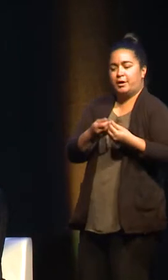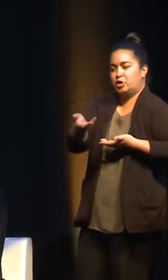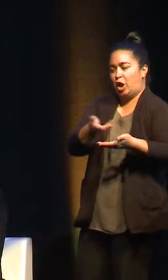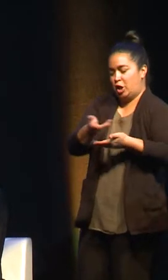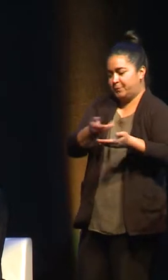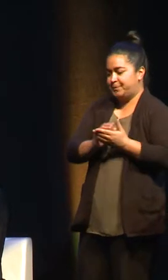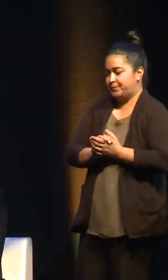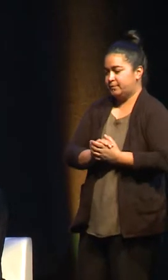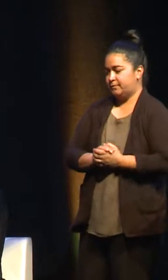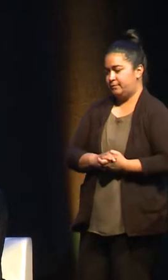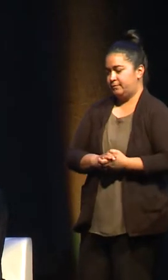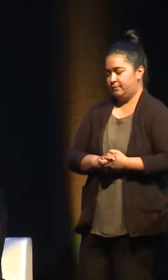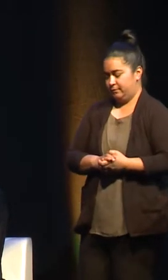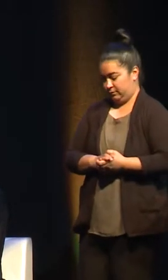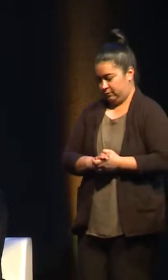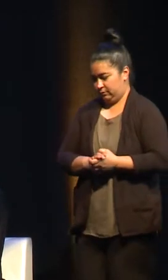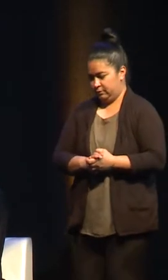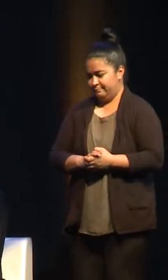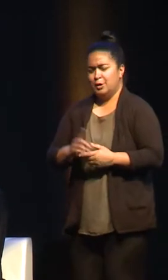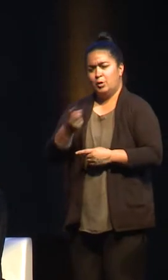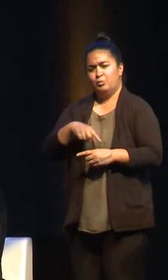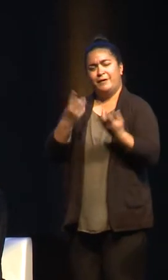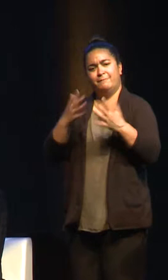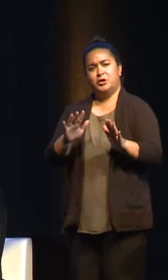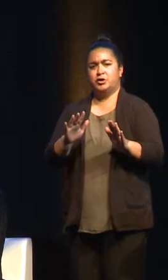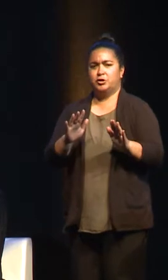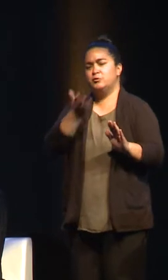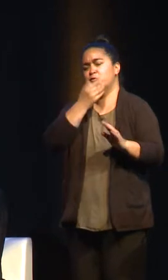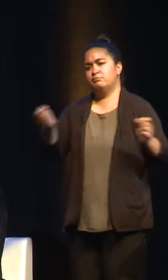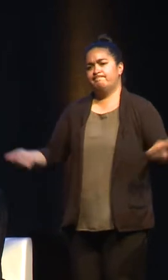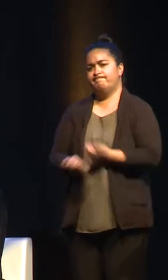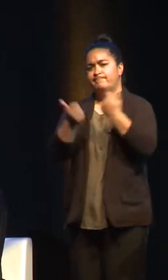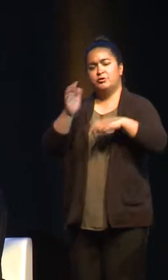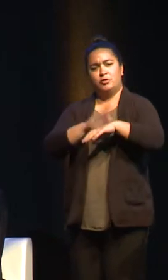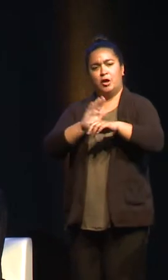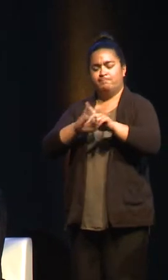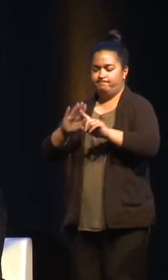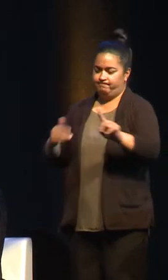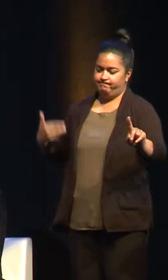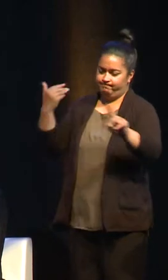have spent an enormous amount of time over the course of the last 18 months talking with